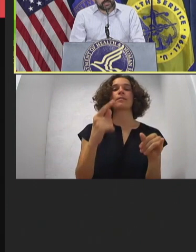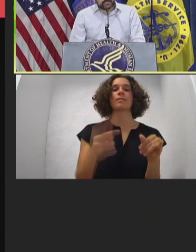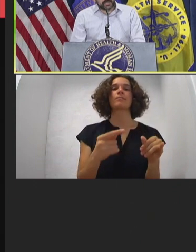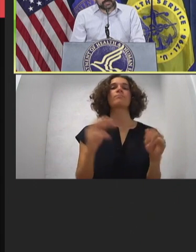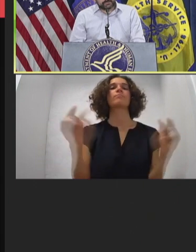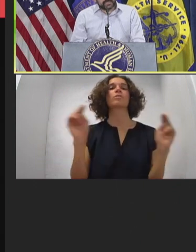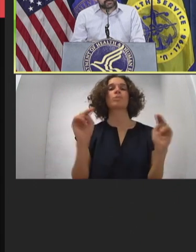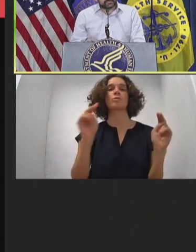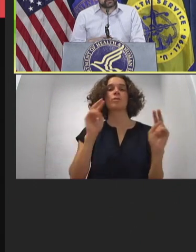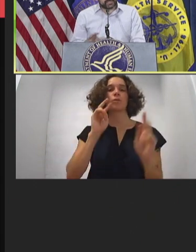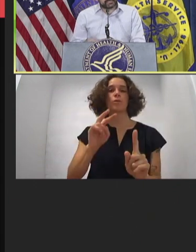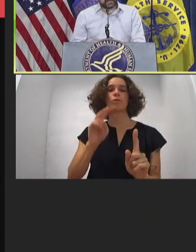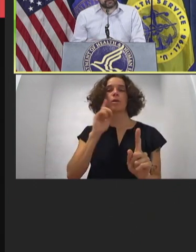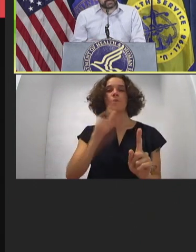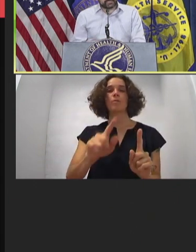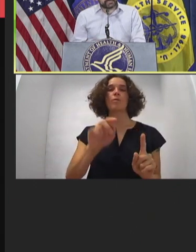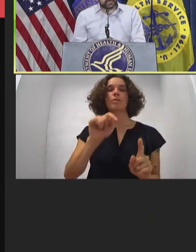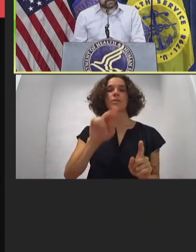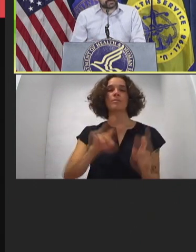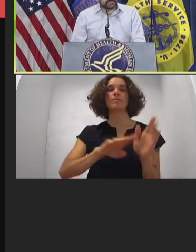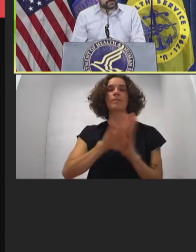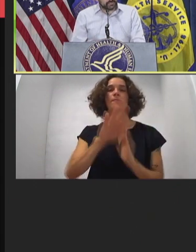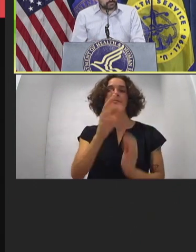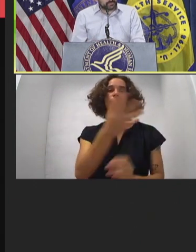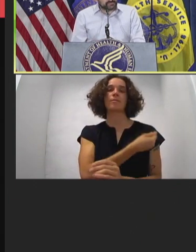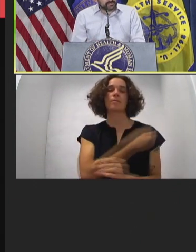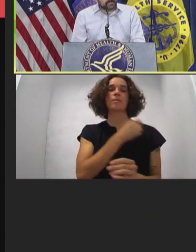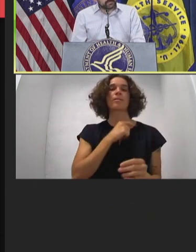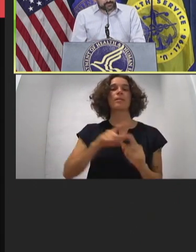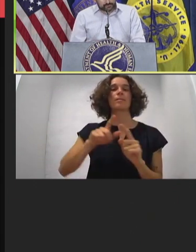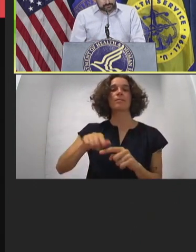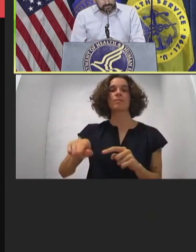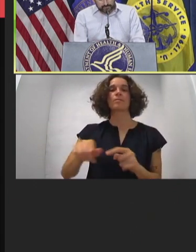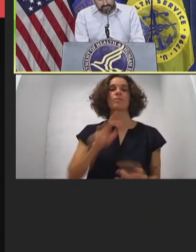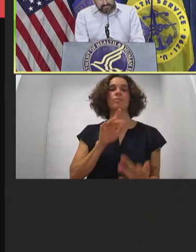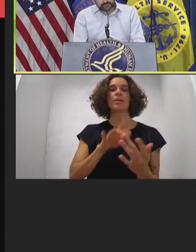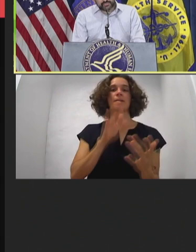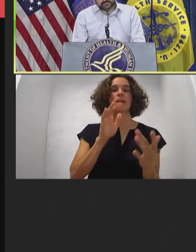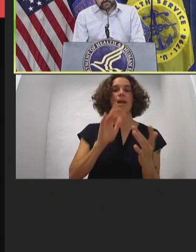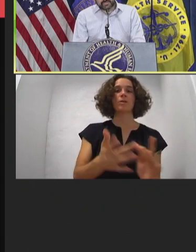that is based on direct outreach to sponsors and developers, clinical trial registry information,